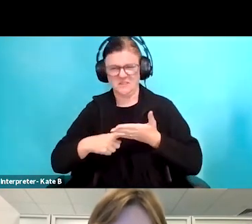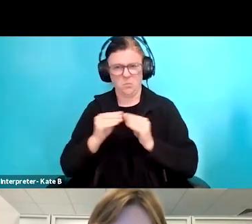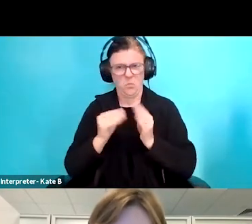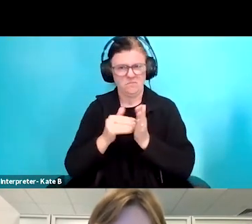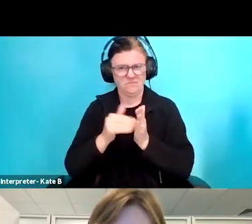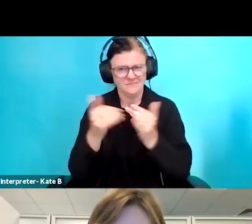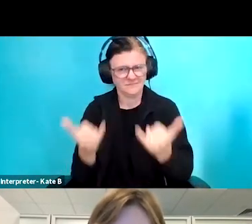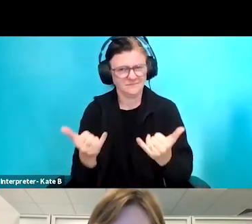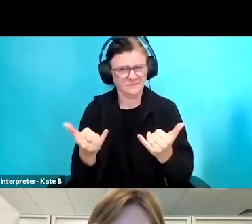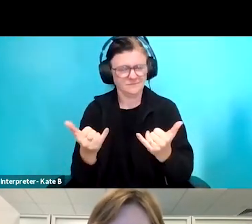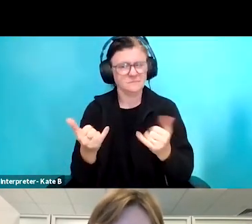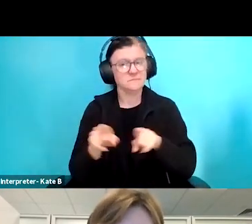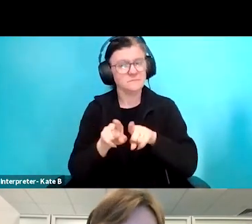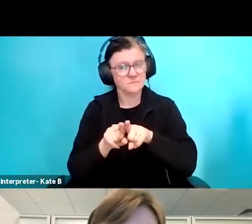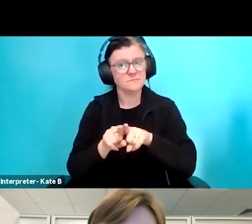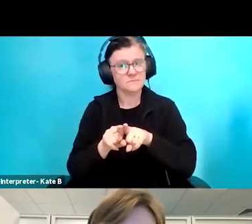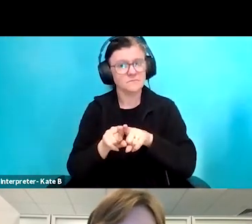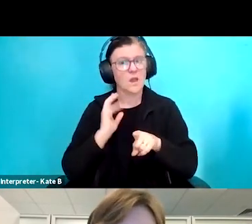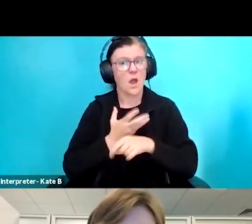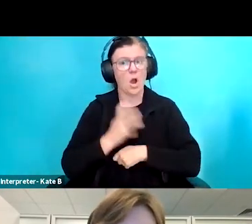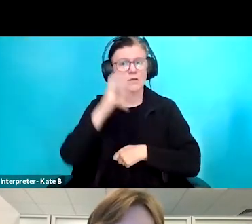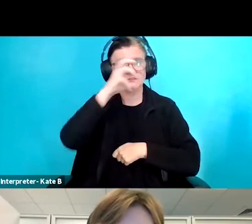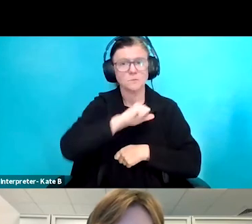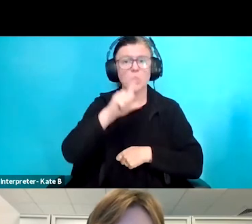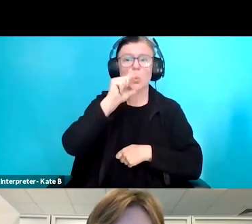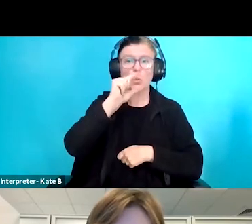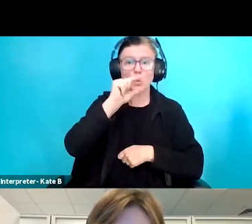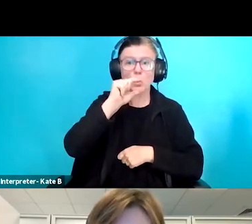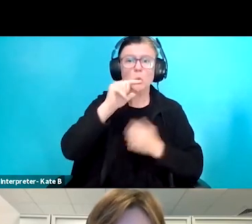that it’s also challenged our assumptions about who is socially isolated and lonely